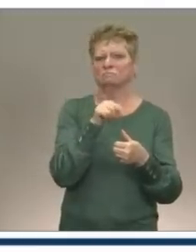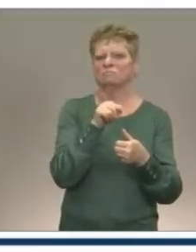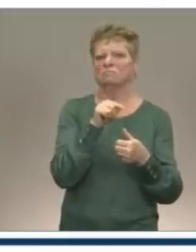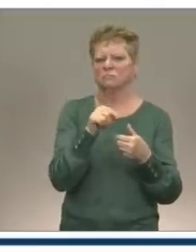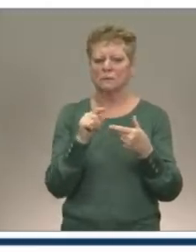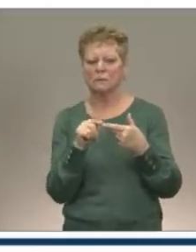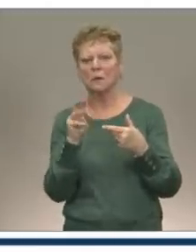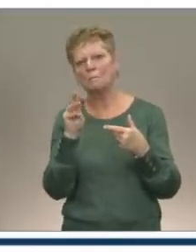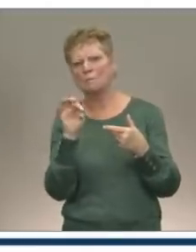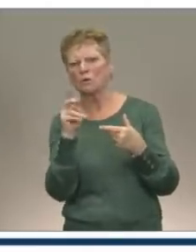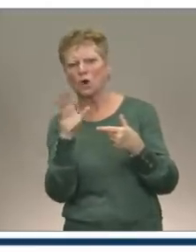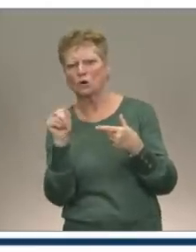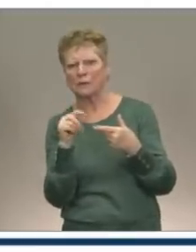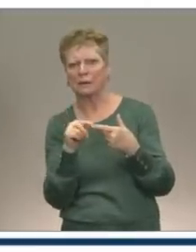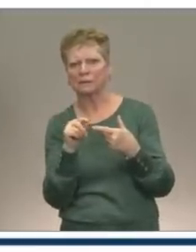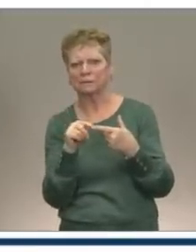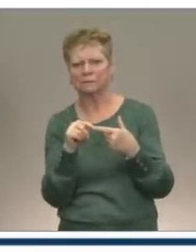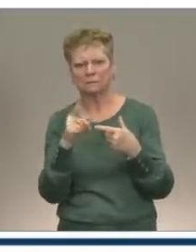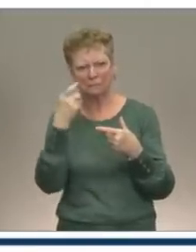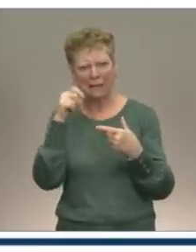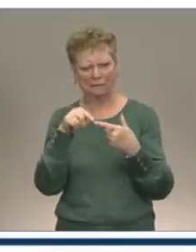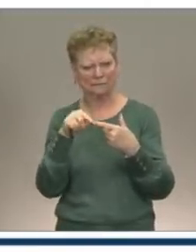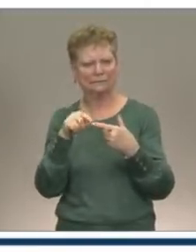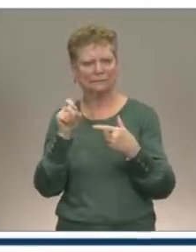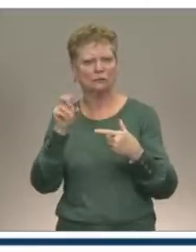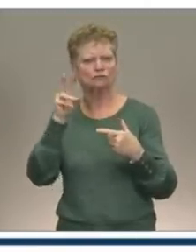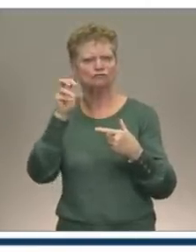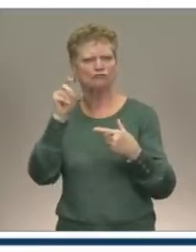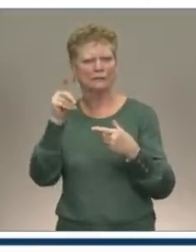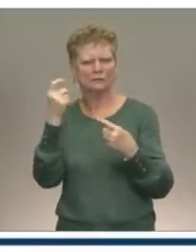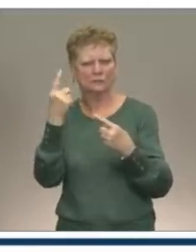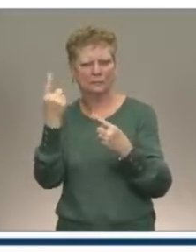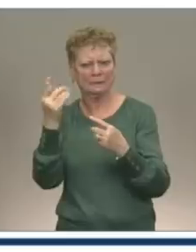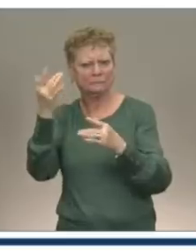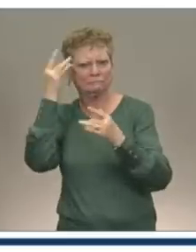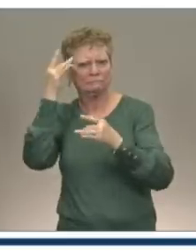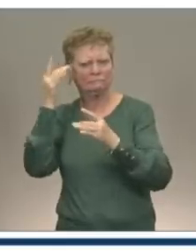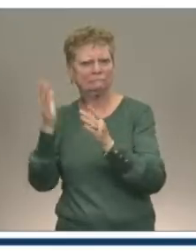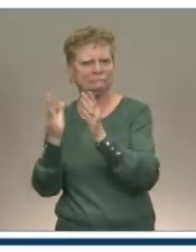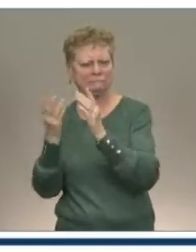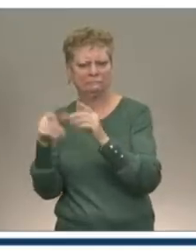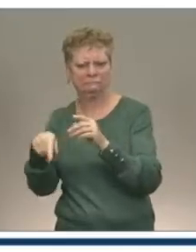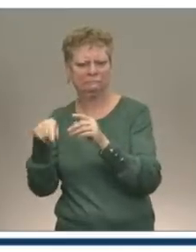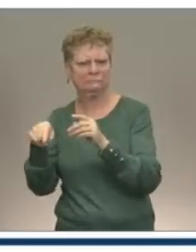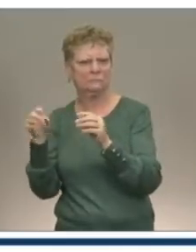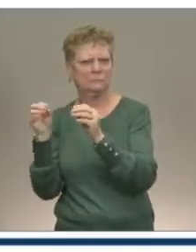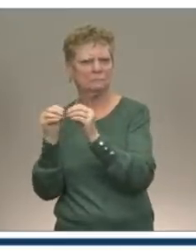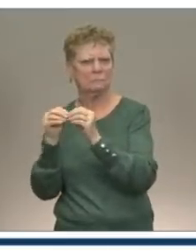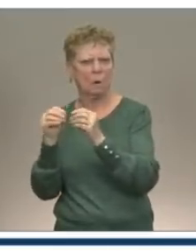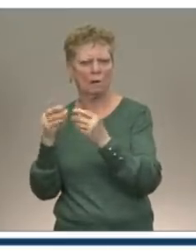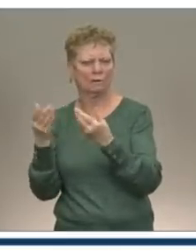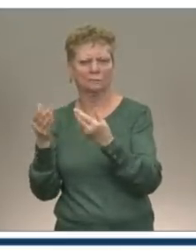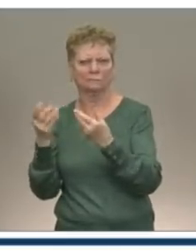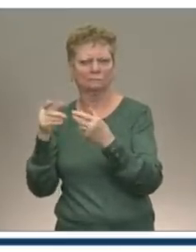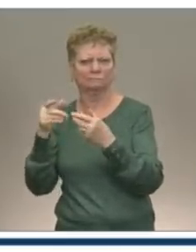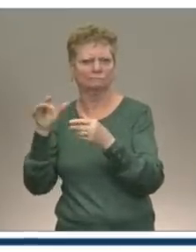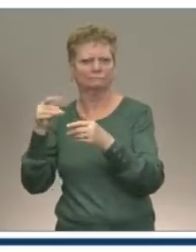pericarditis associated with mrna vaccines appears more common after moderna than the pfizer vaccine